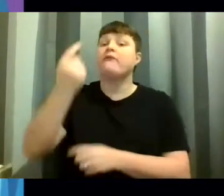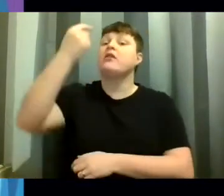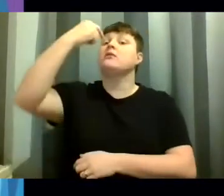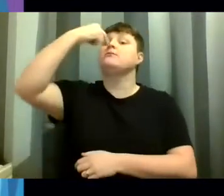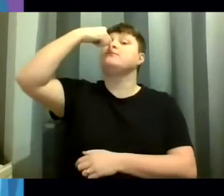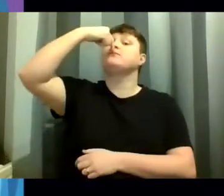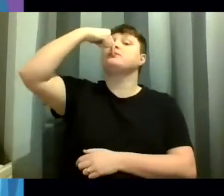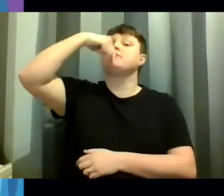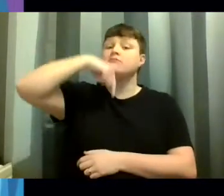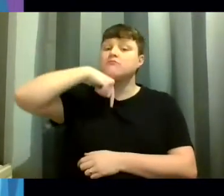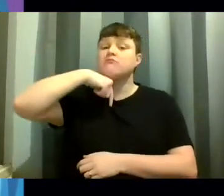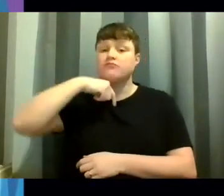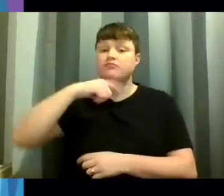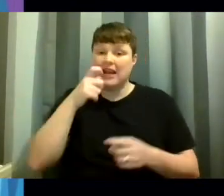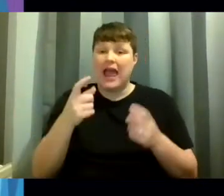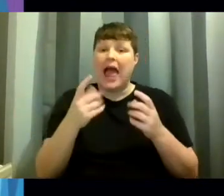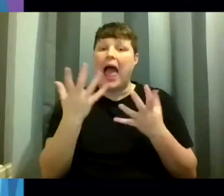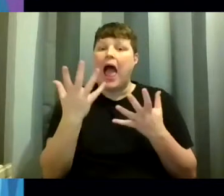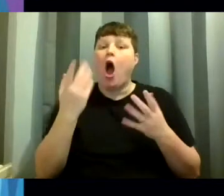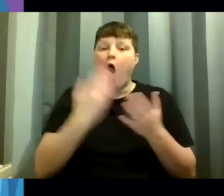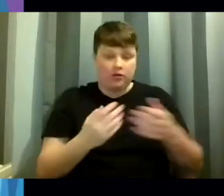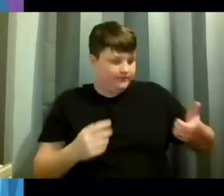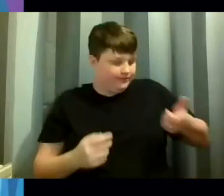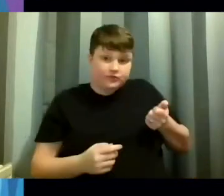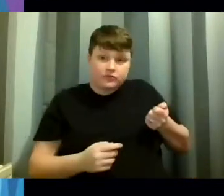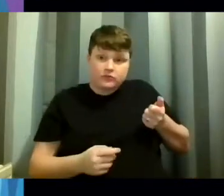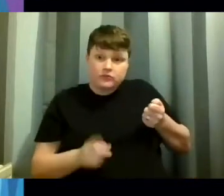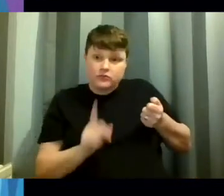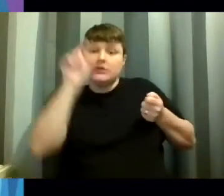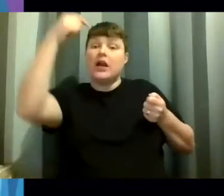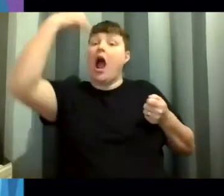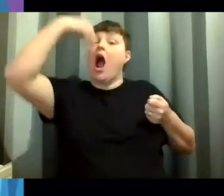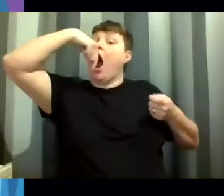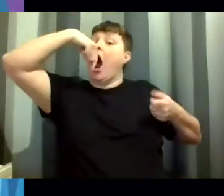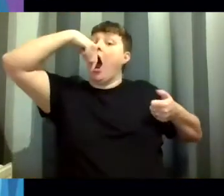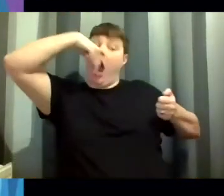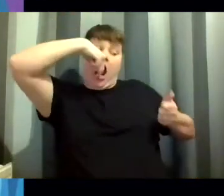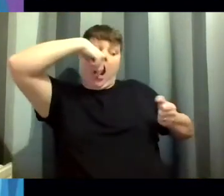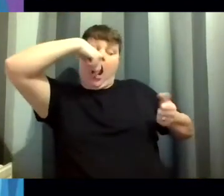and there are some hand controls on the hand-piece up here. If you twist one of these dials then